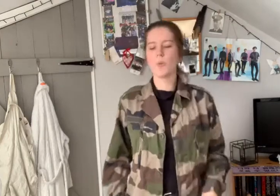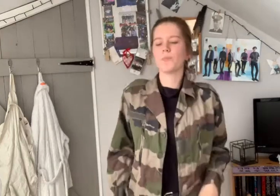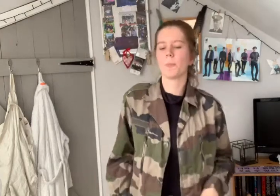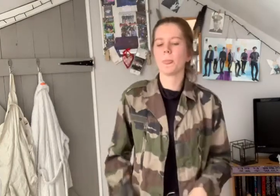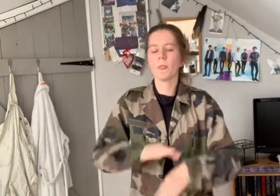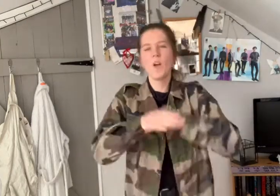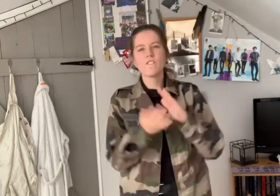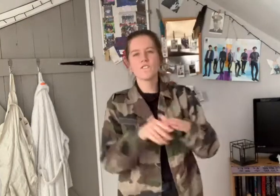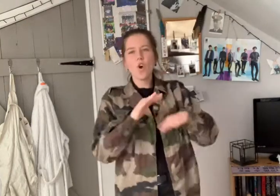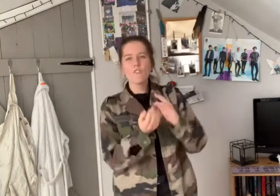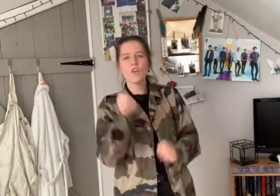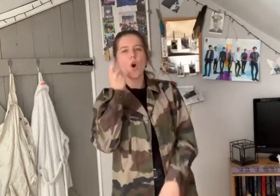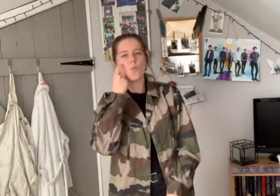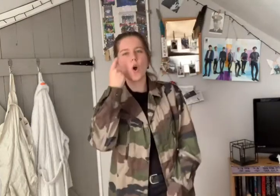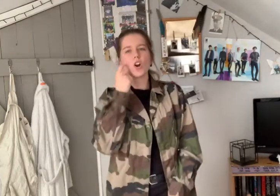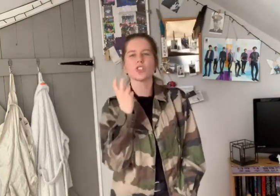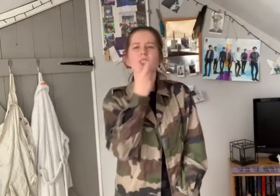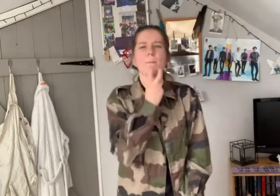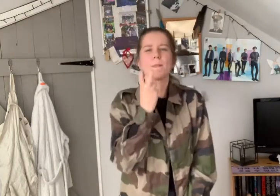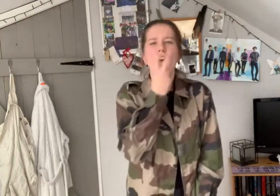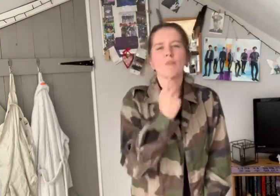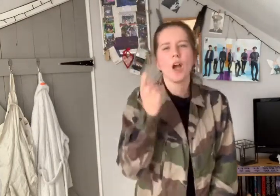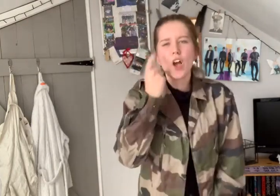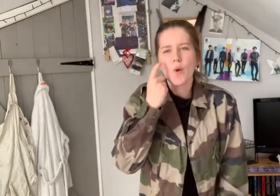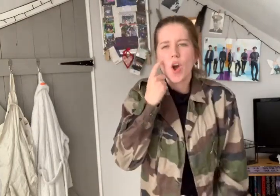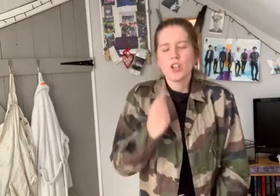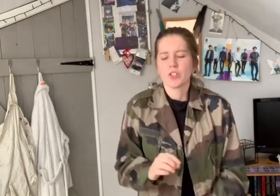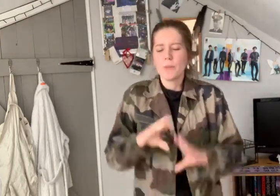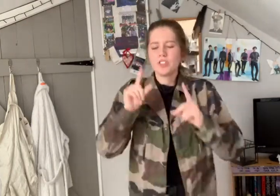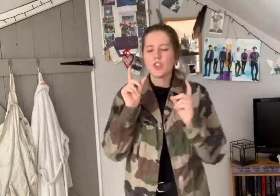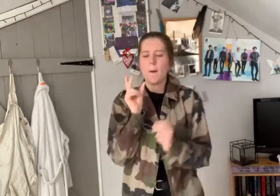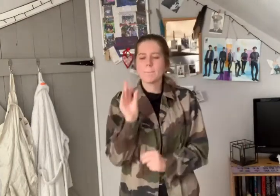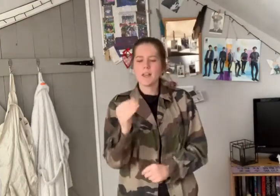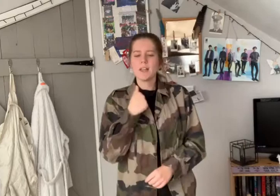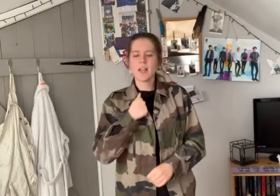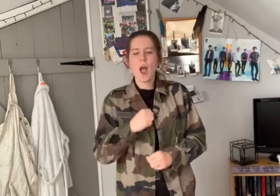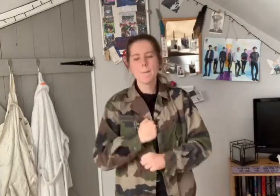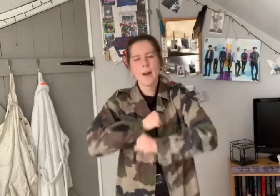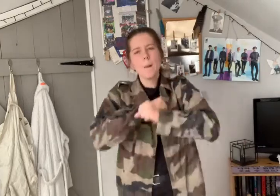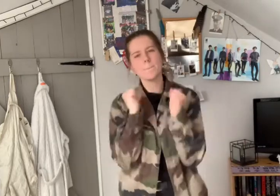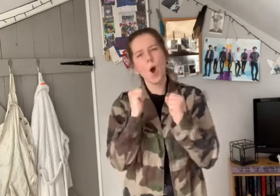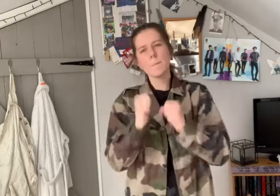Foot foot watch it your mouth mouth you watch it Somebody stop me I'm bouta pop off